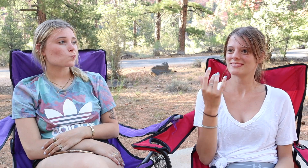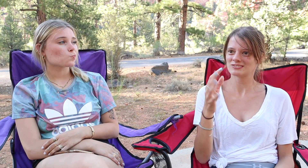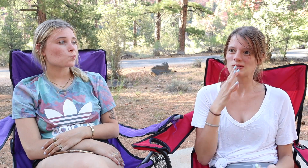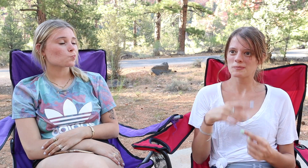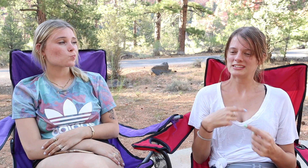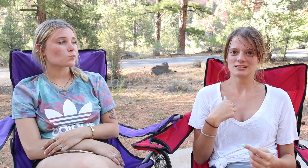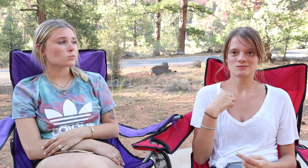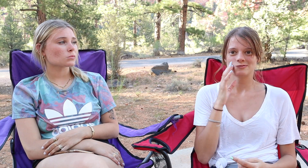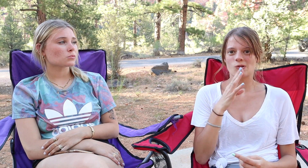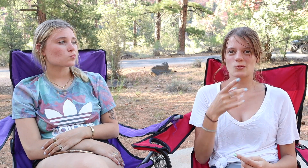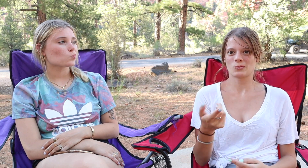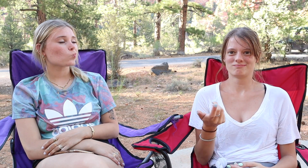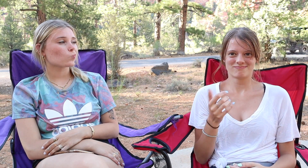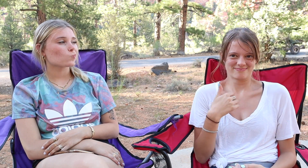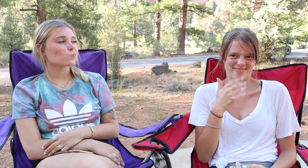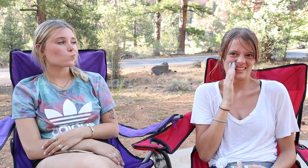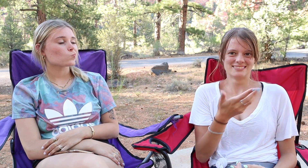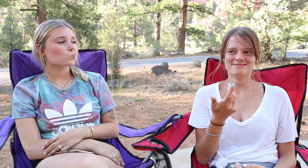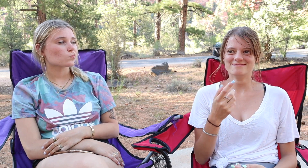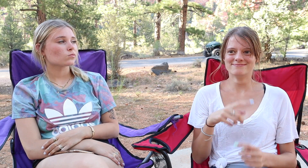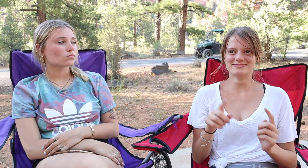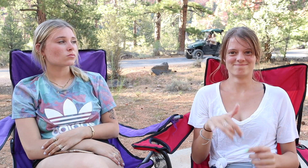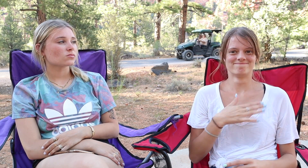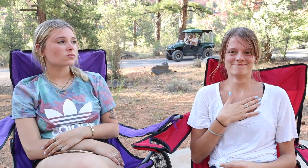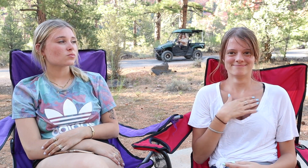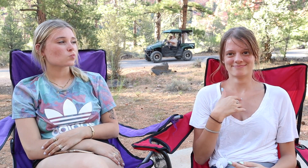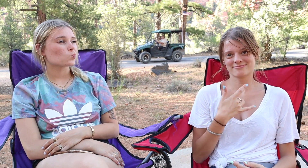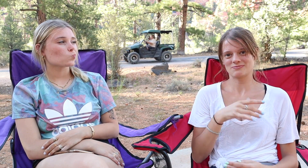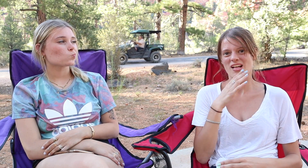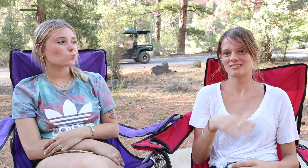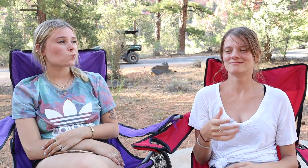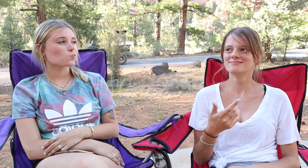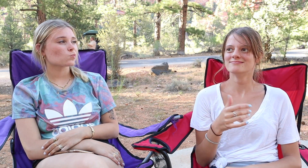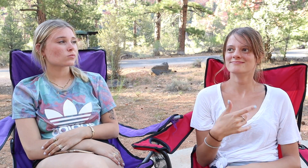if you talk to me and I will talk to you too I just like to be quiet in general